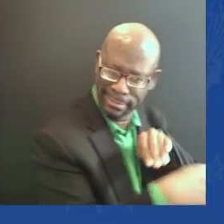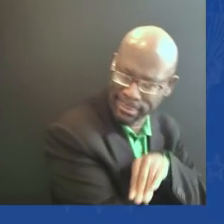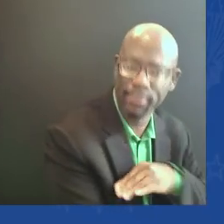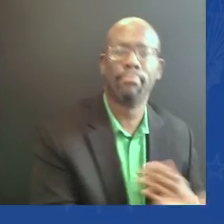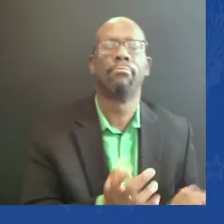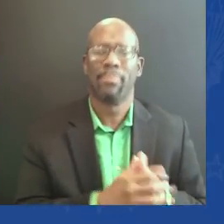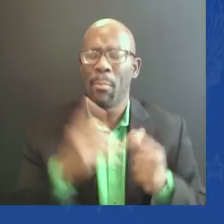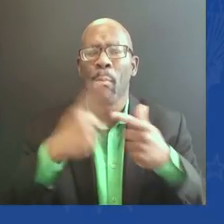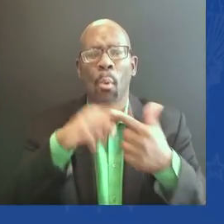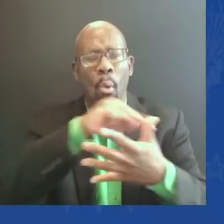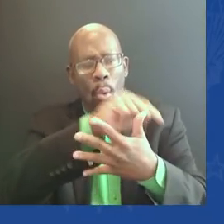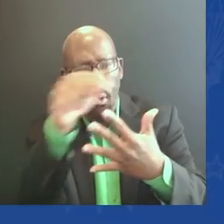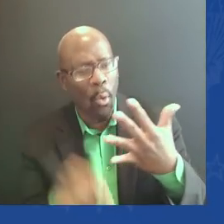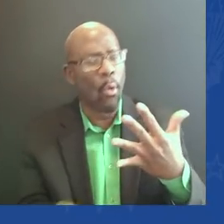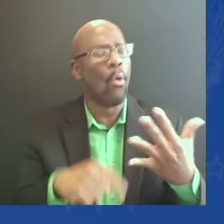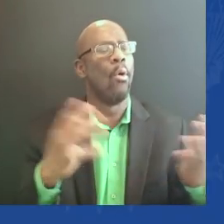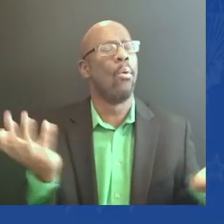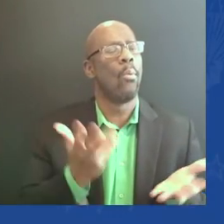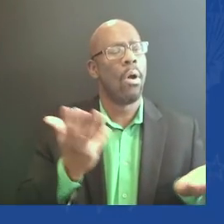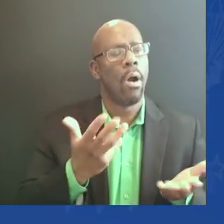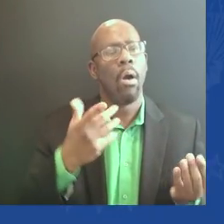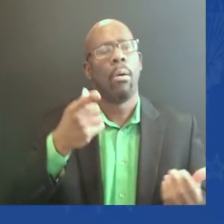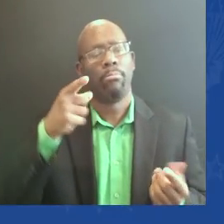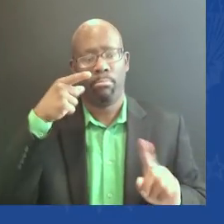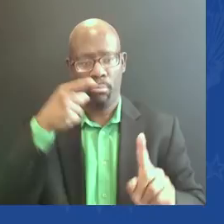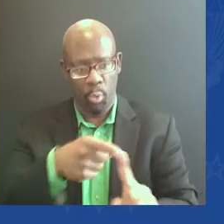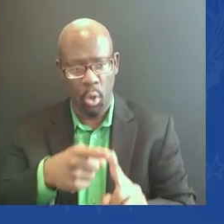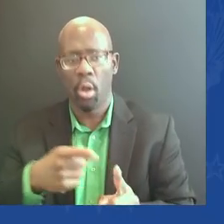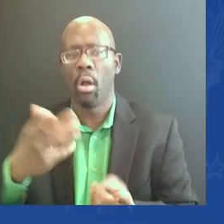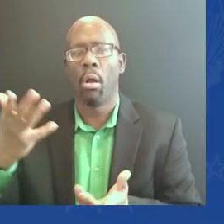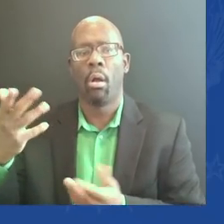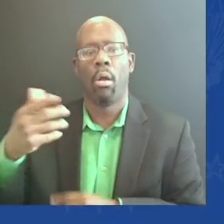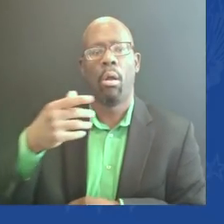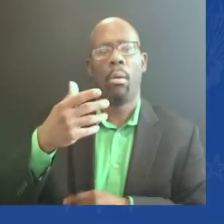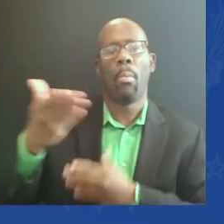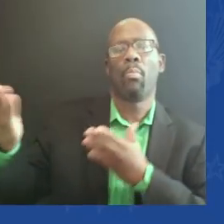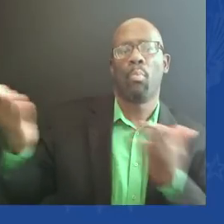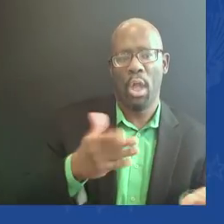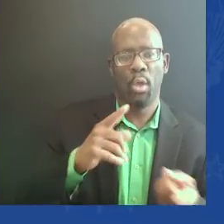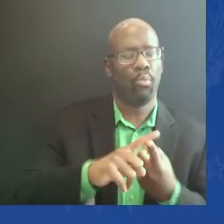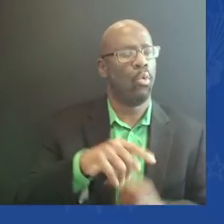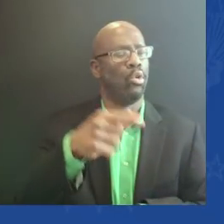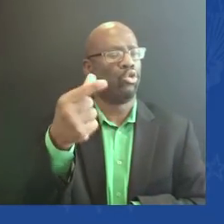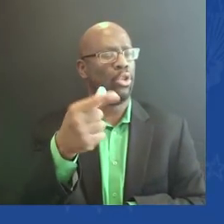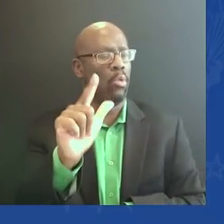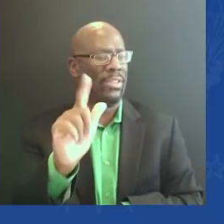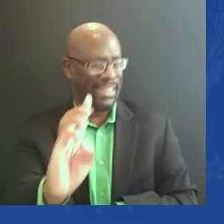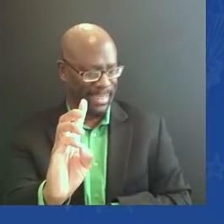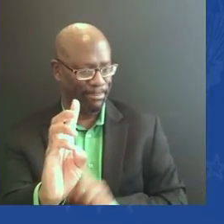And -- and, I think, you know, as that old ba- -- that old trite saying goes, "The proof of the pudding will be in the eating."